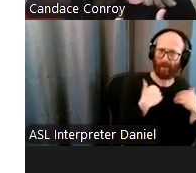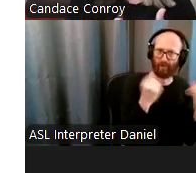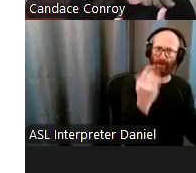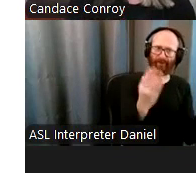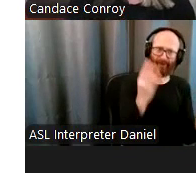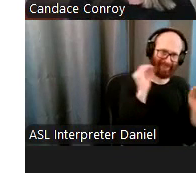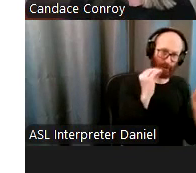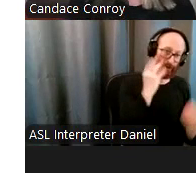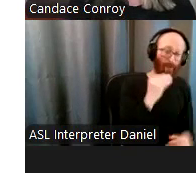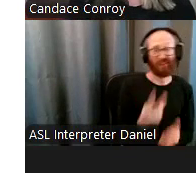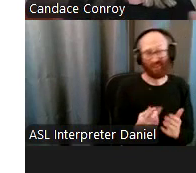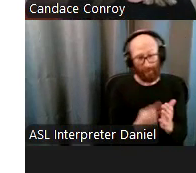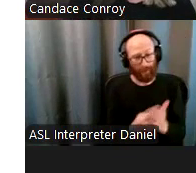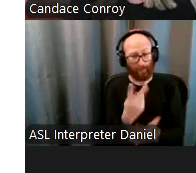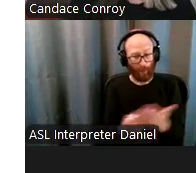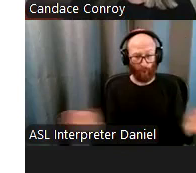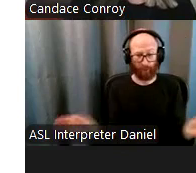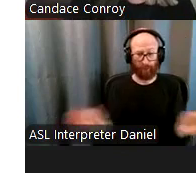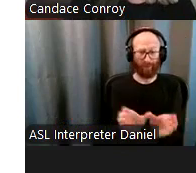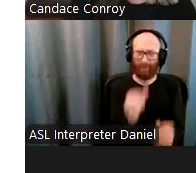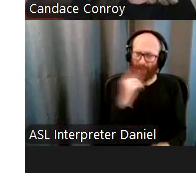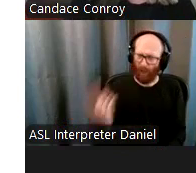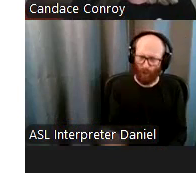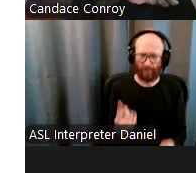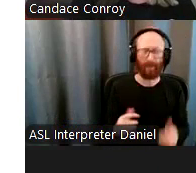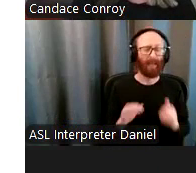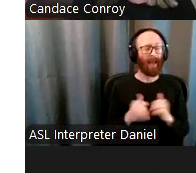sometimes it's both but not always. So how do we create lesson plans that were really